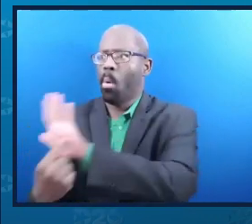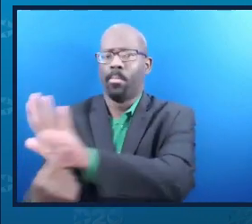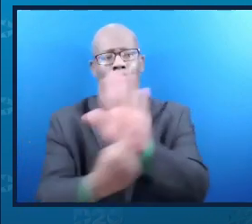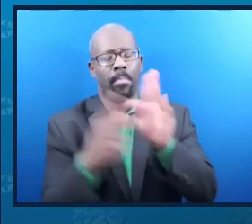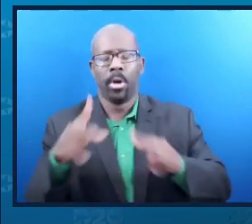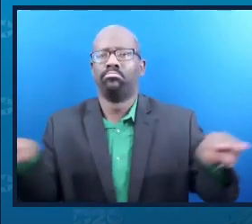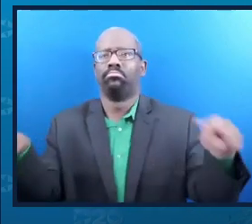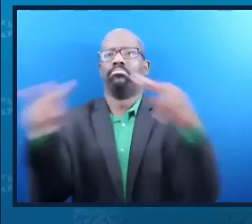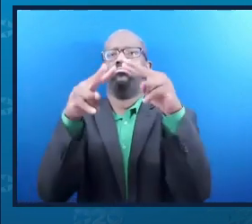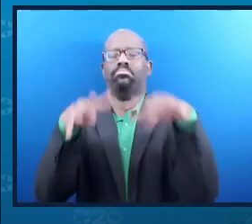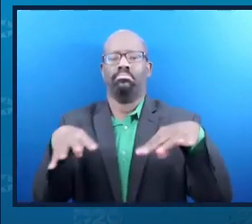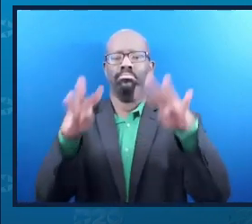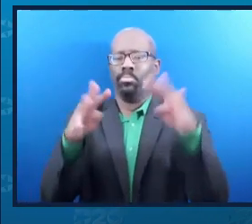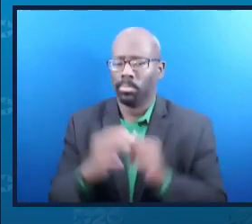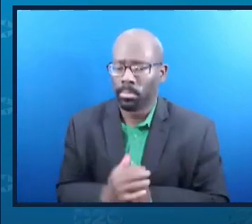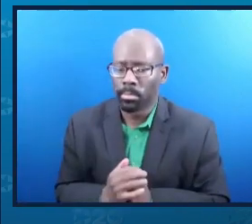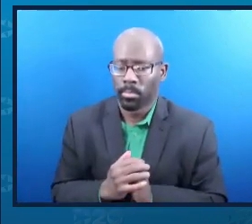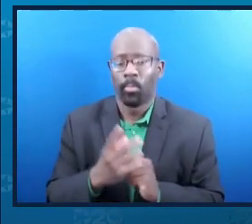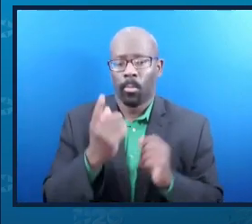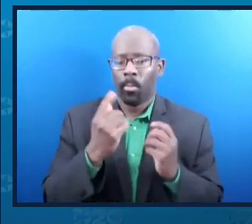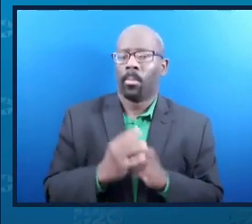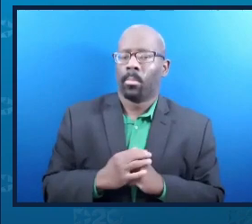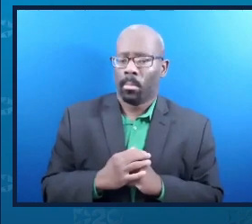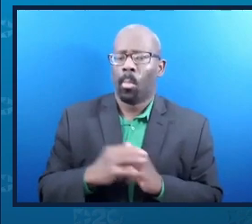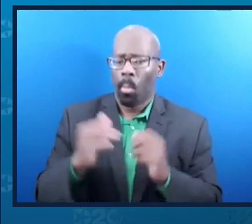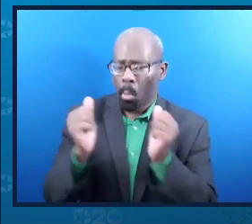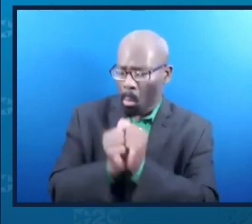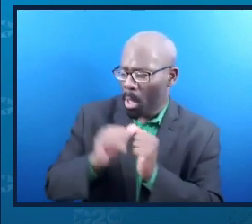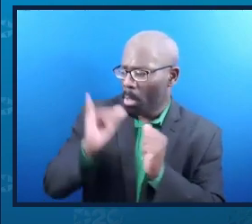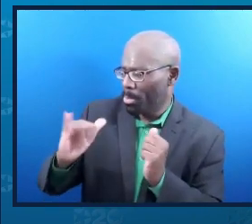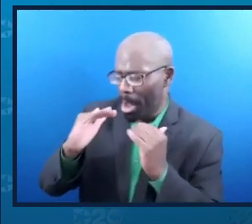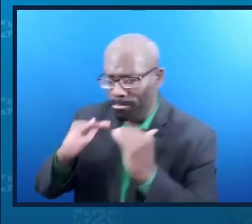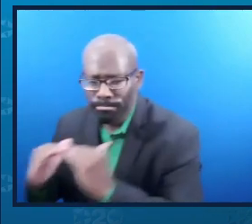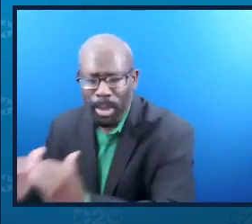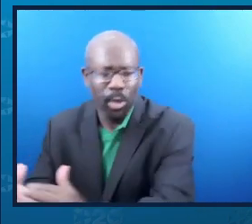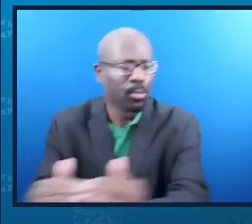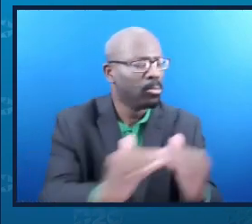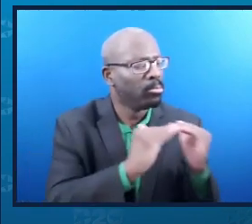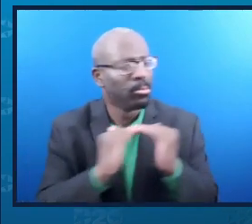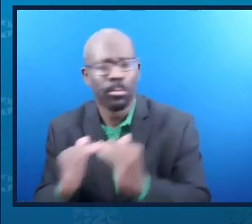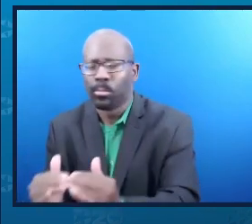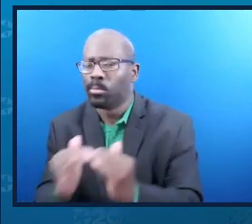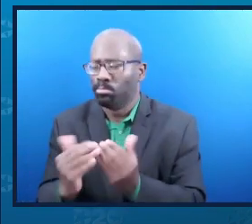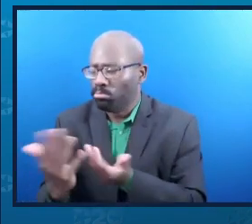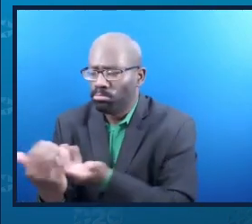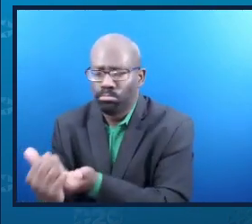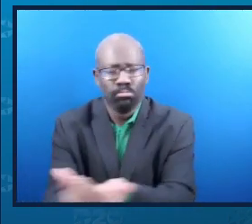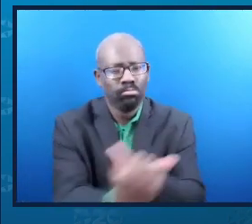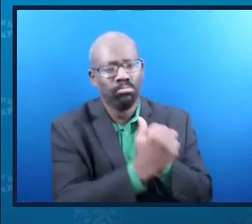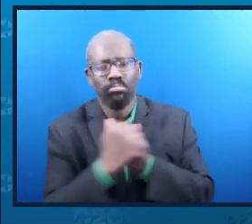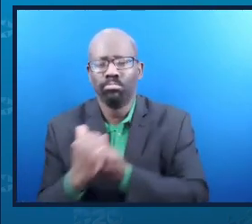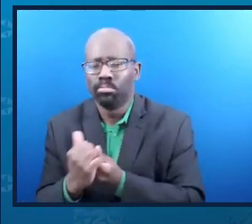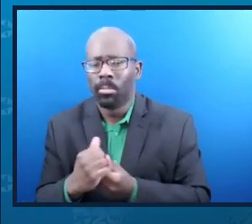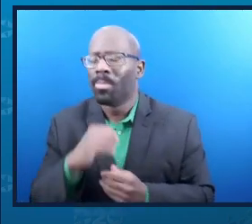A NATION THAT STANDS WITH DEMOCRACY, NOT DICTATE OARS, AND